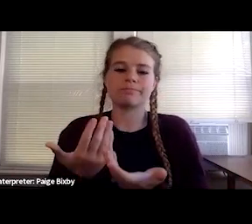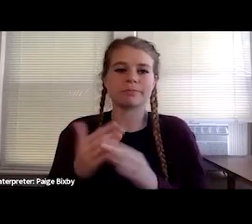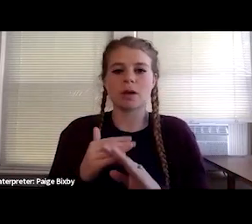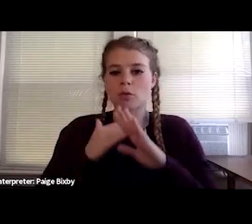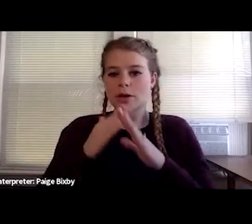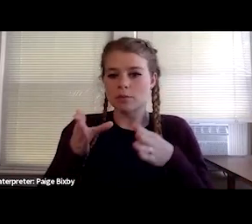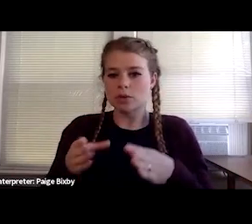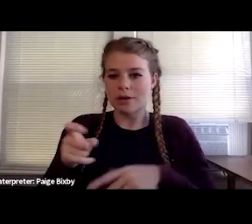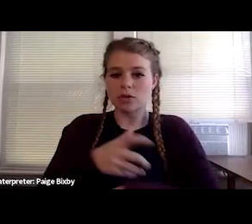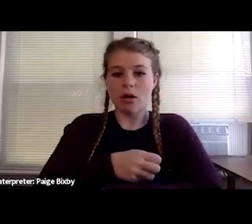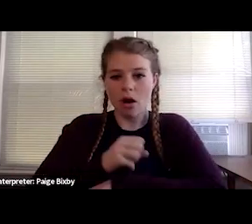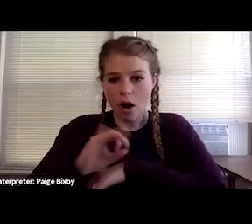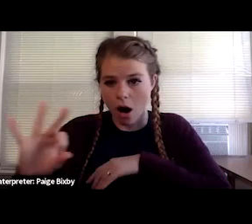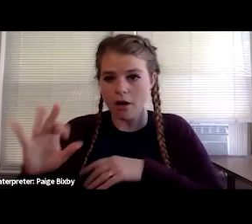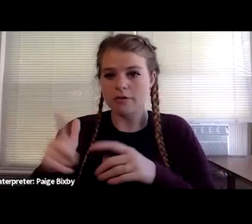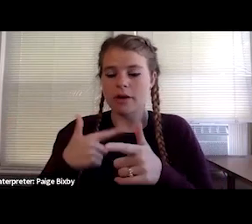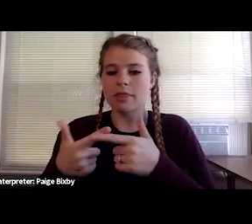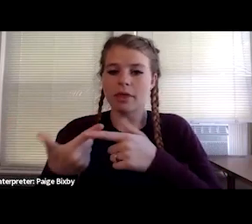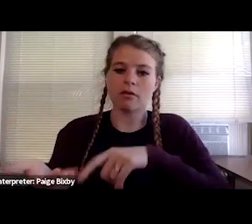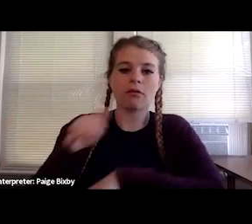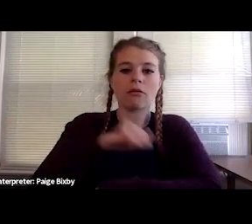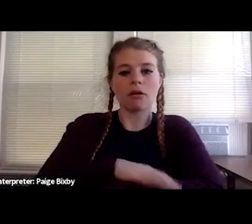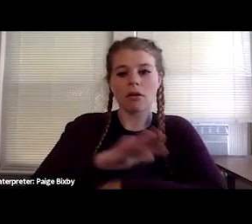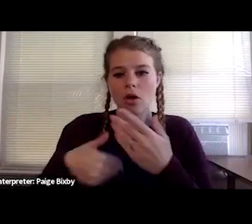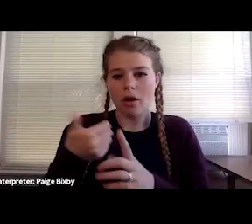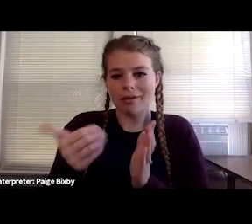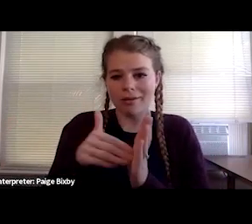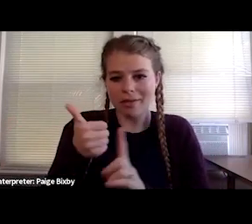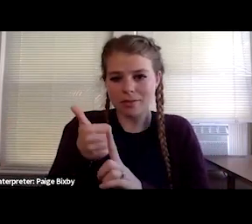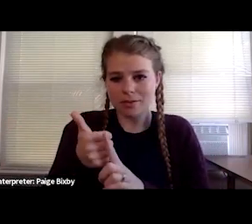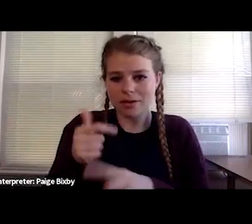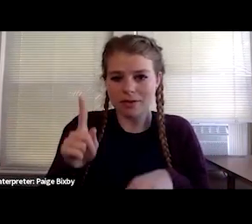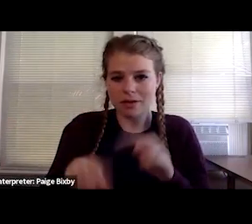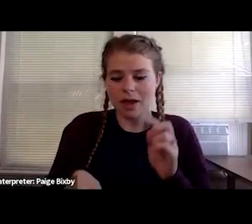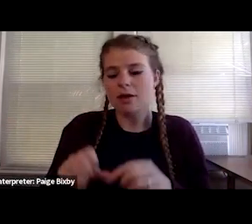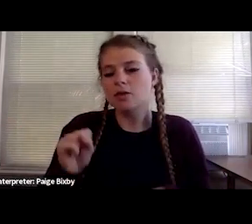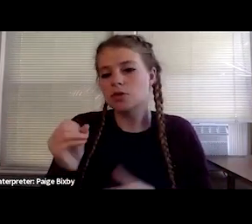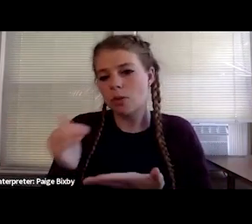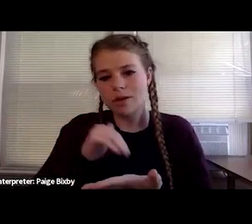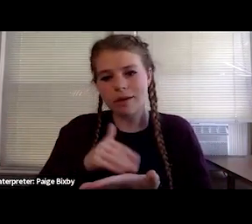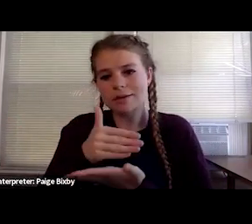and then maybe not being able to put it all back on on their own. So those are just two tips and tricks that we'd be happy to,